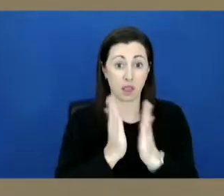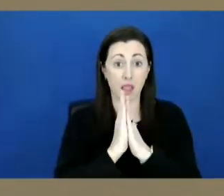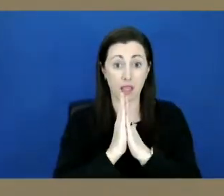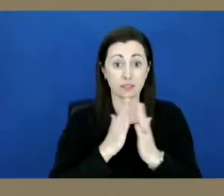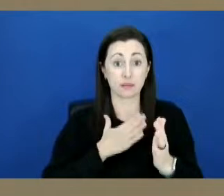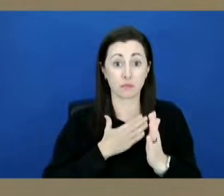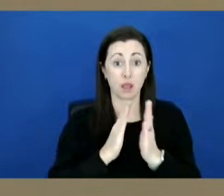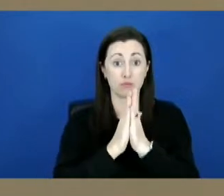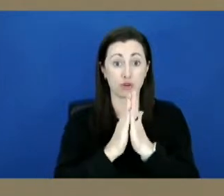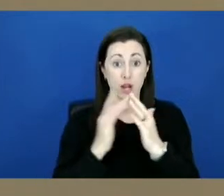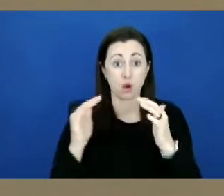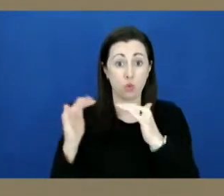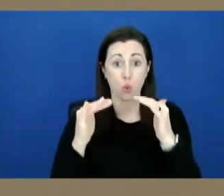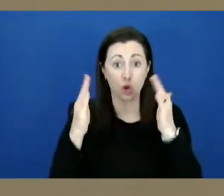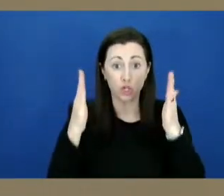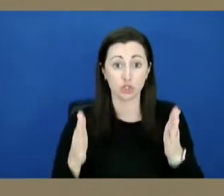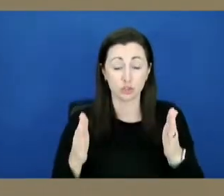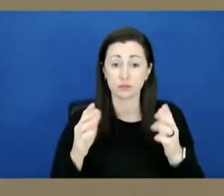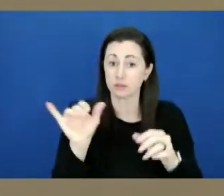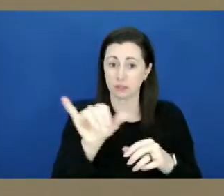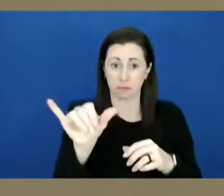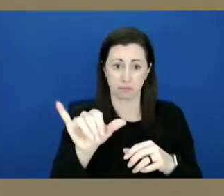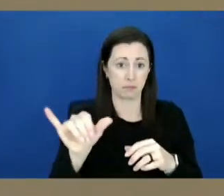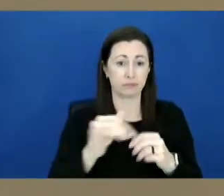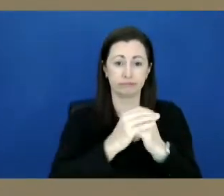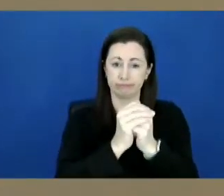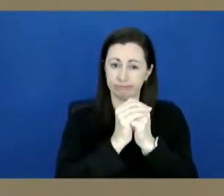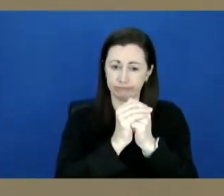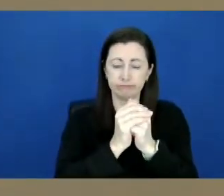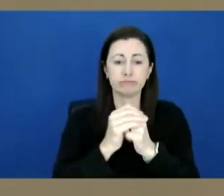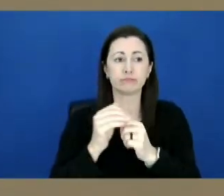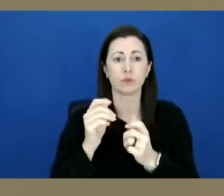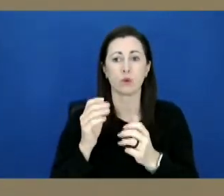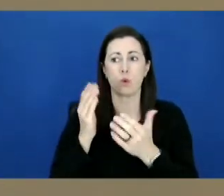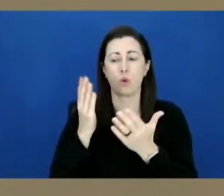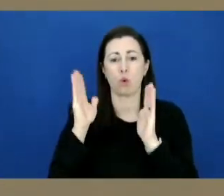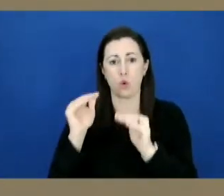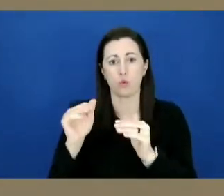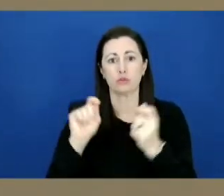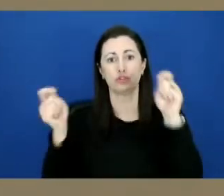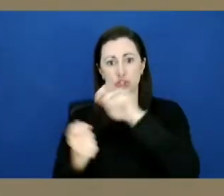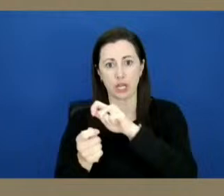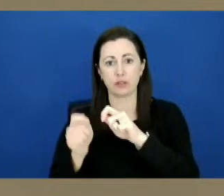IN PRAYER AND I'M CALLING MY